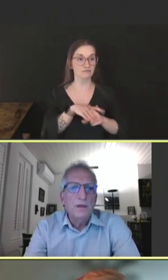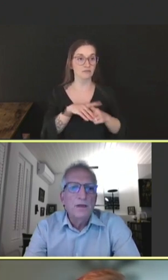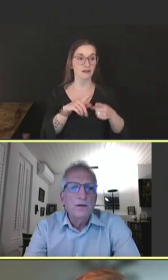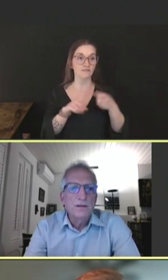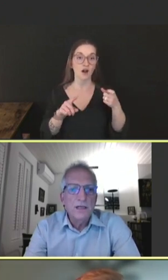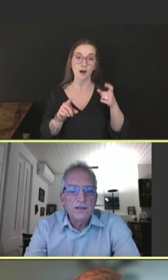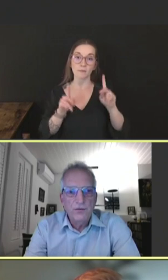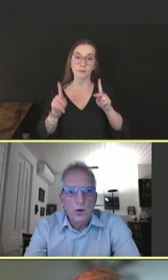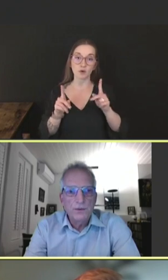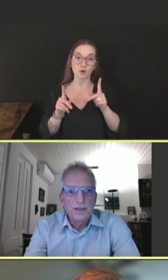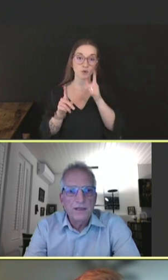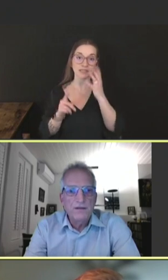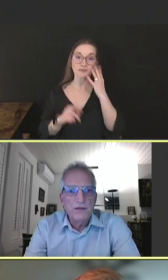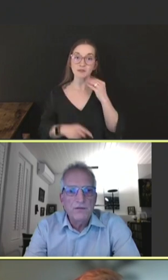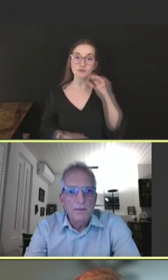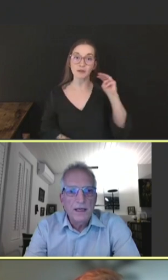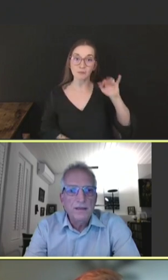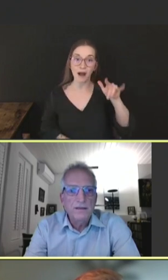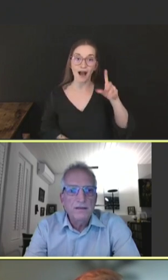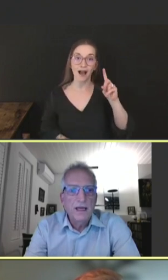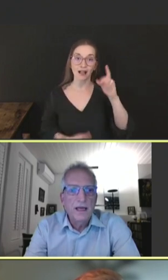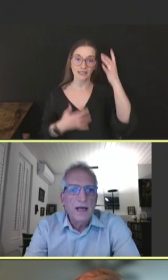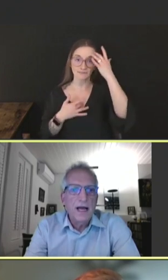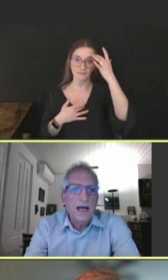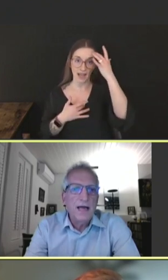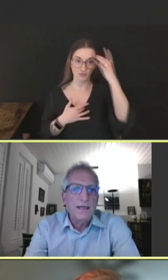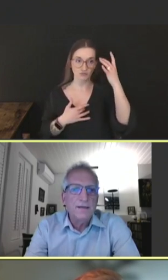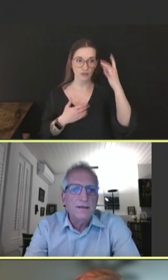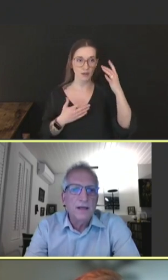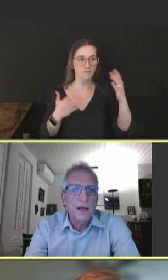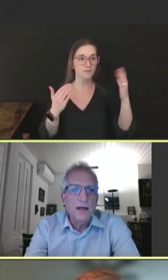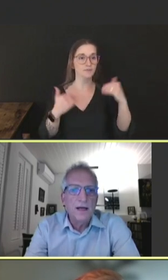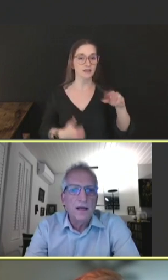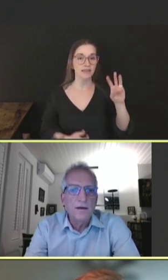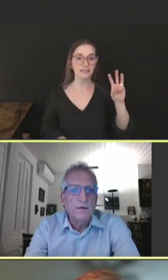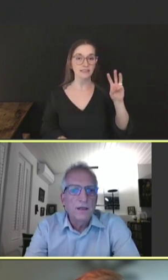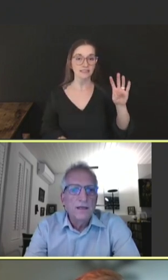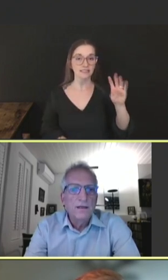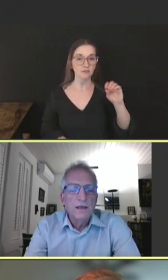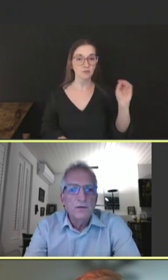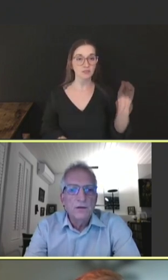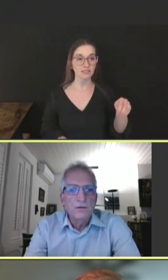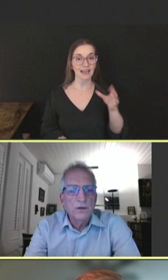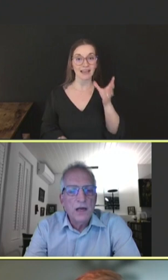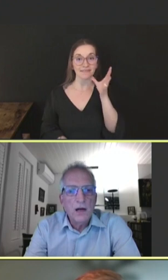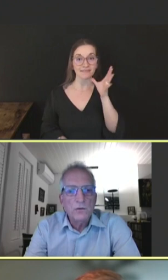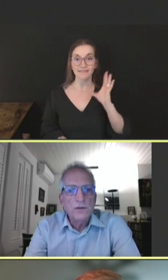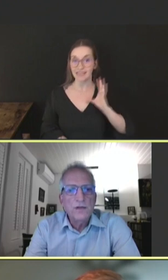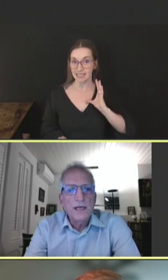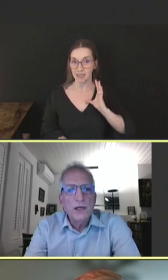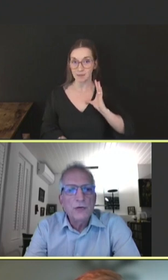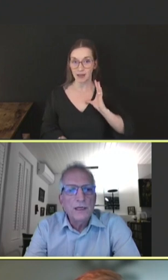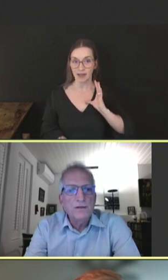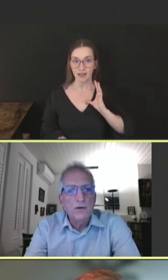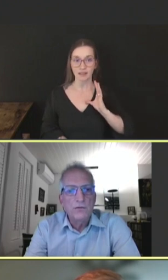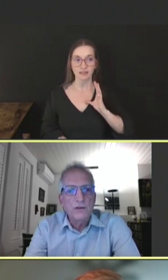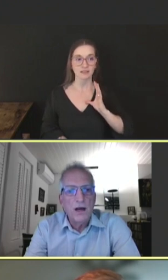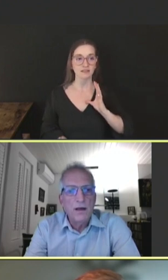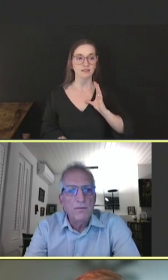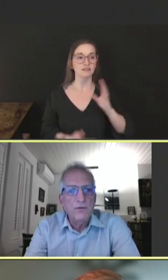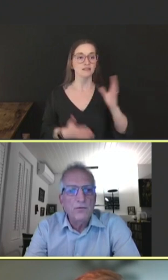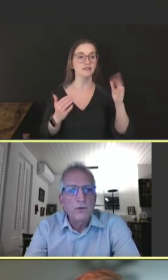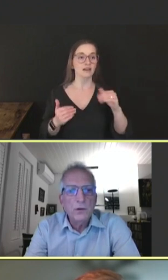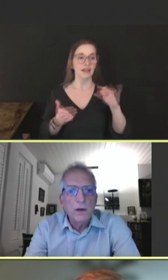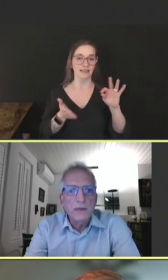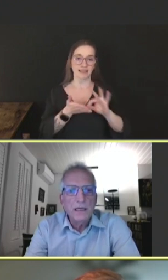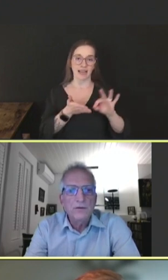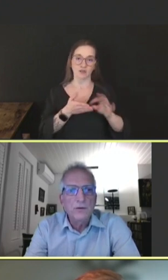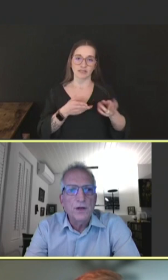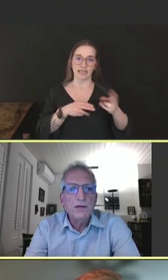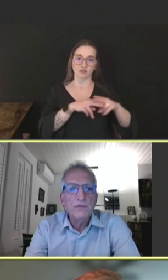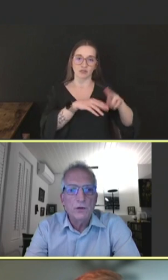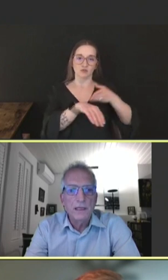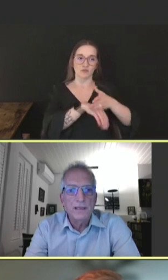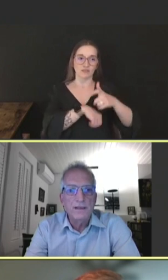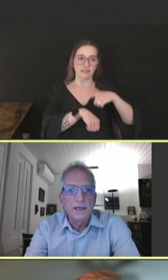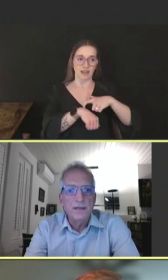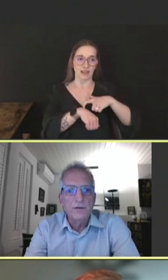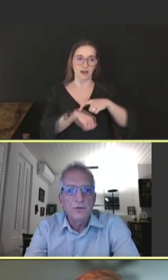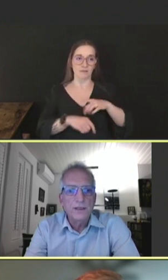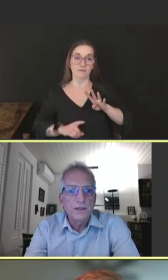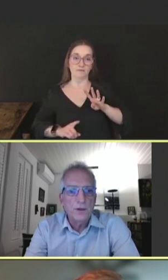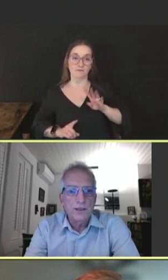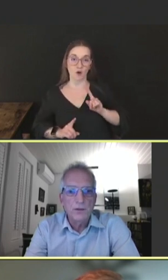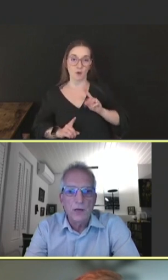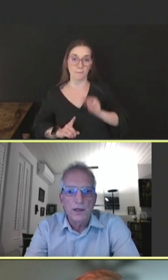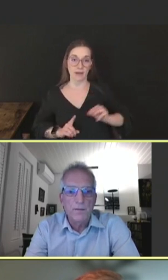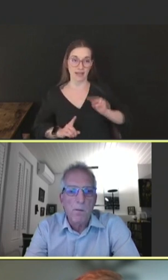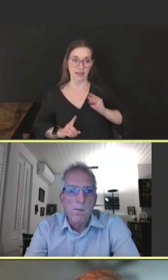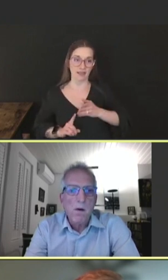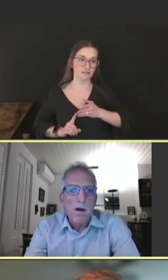64 percent females, and the counts increased over time from 41 million to 94 million in 2021.